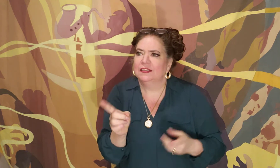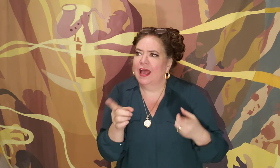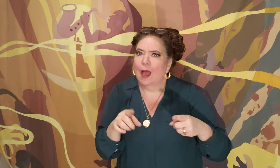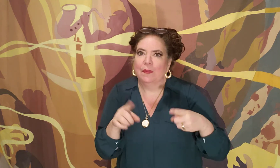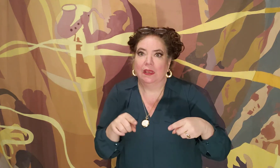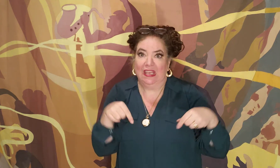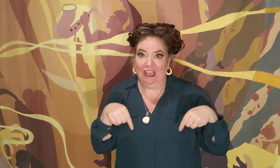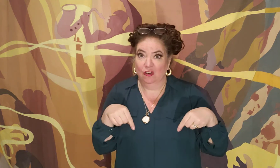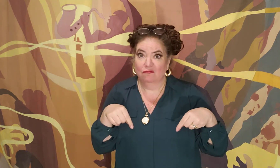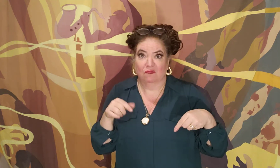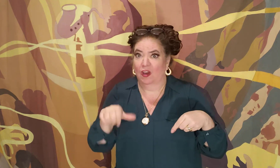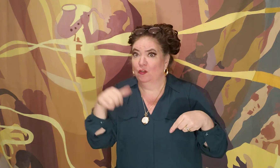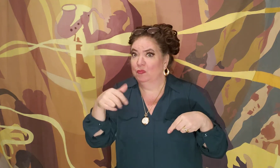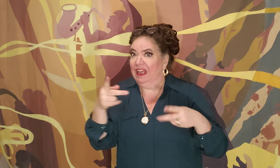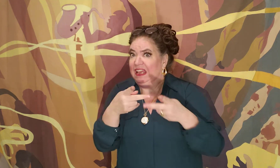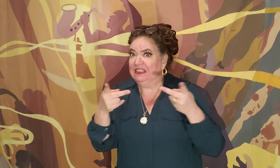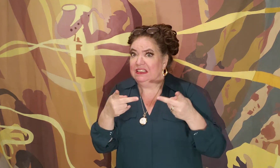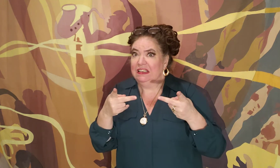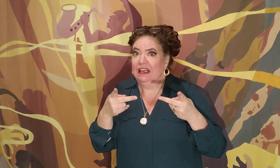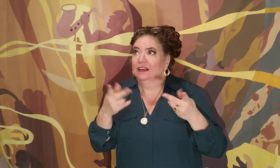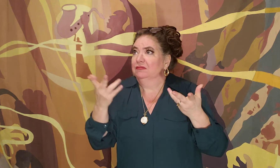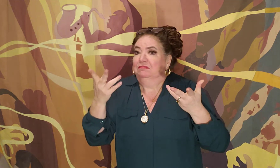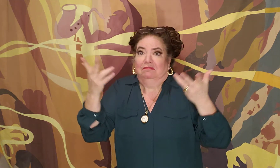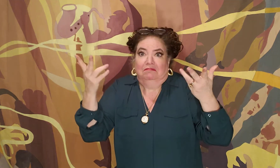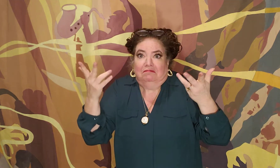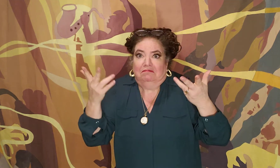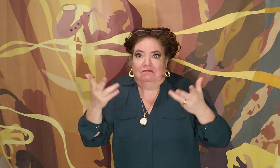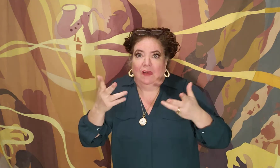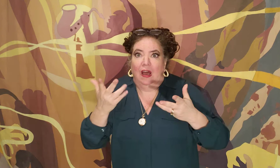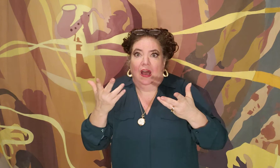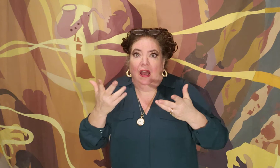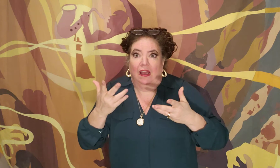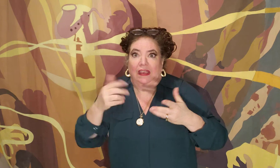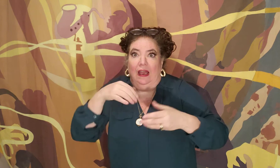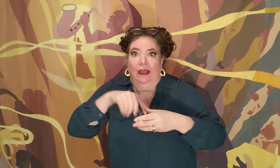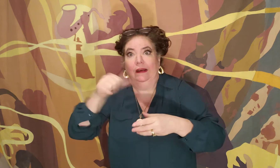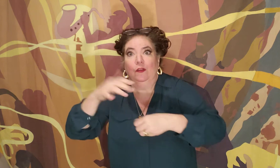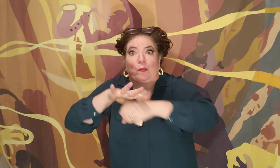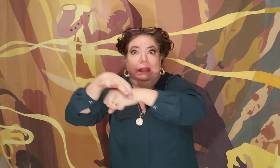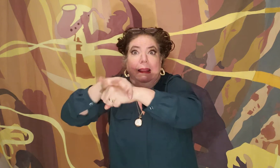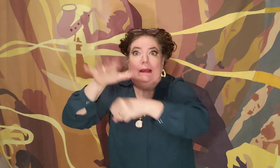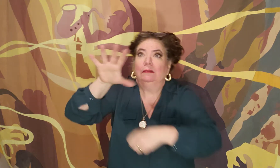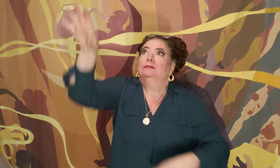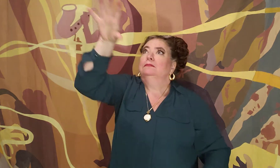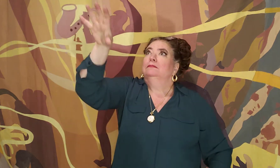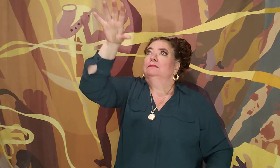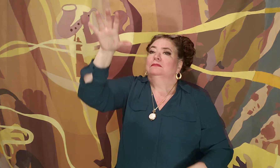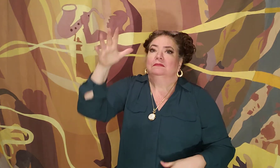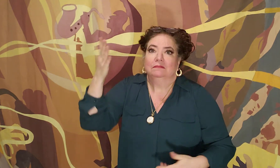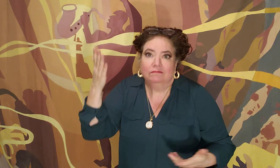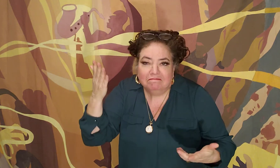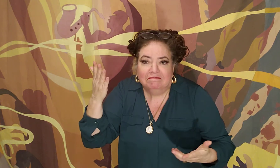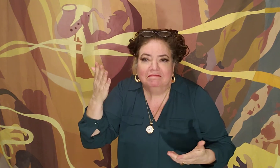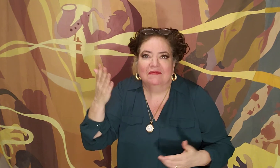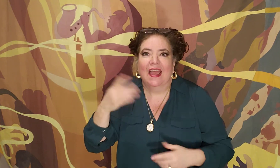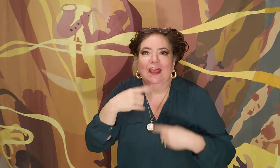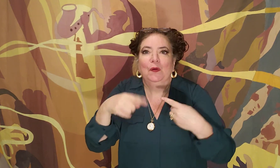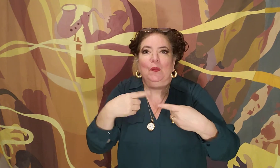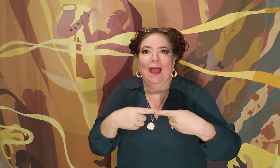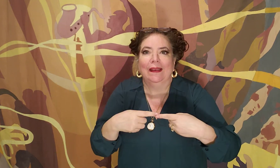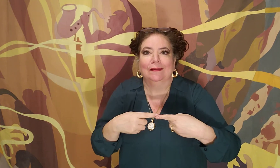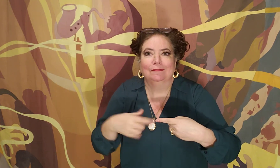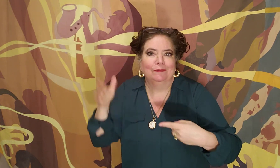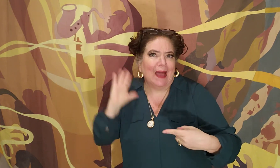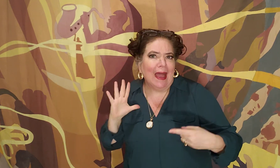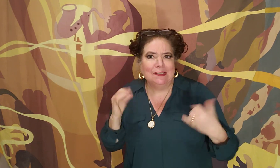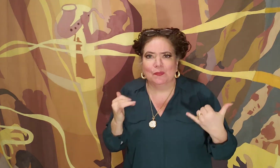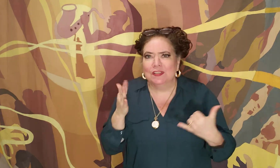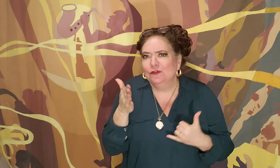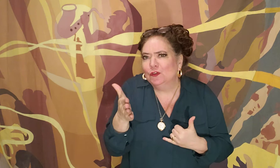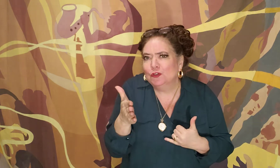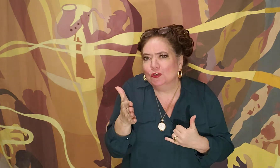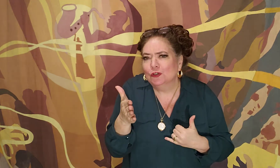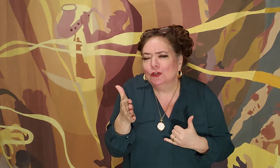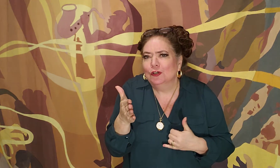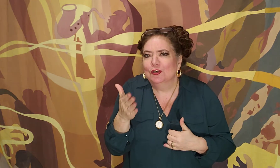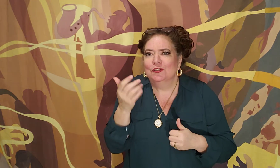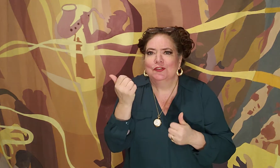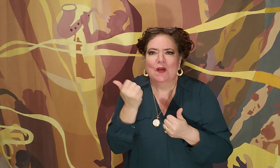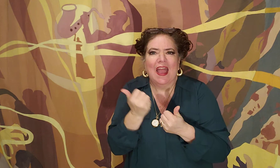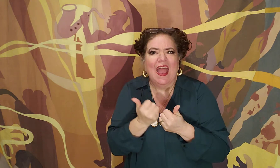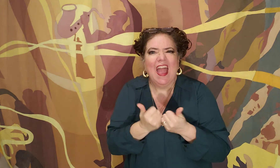it happening? Here or another place... on another planet? And when? Past, present, future? So